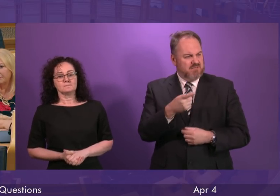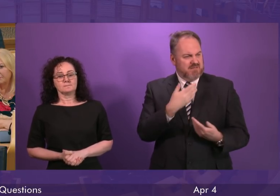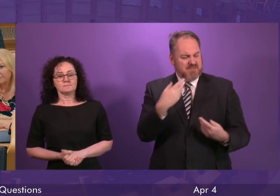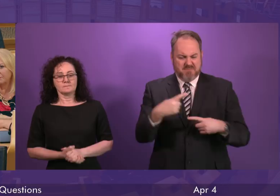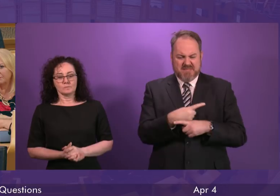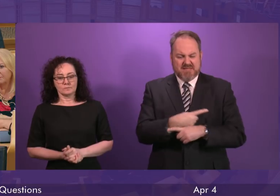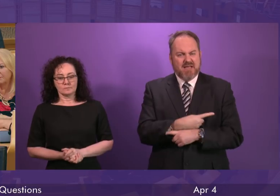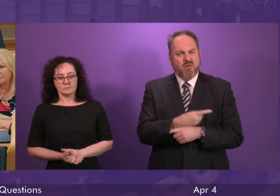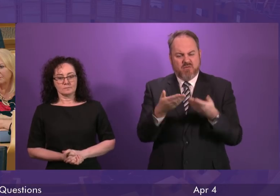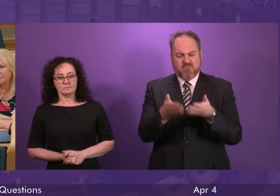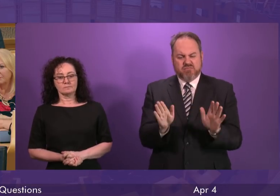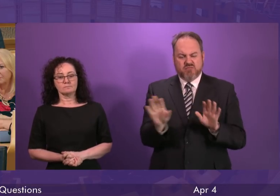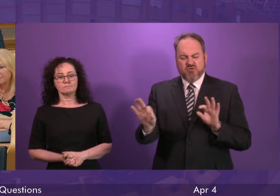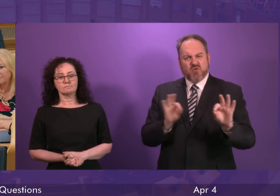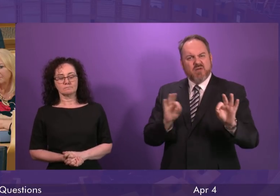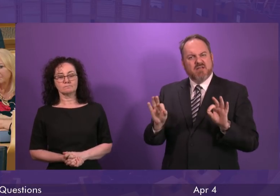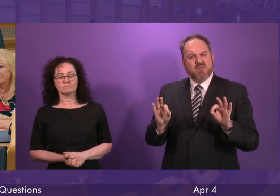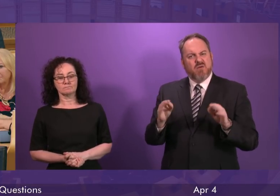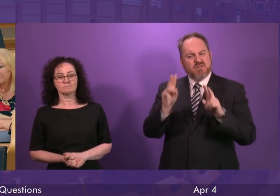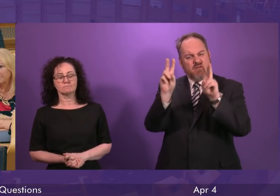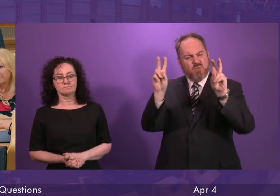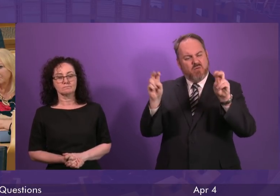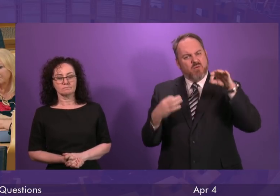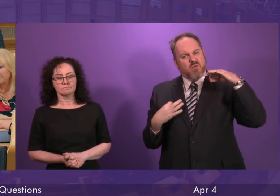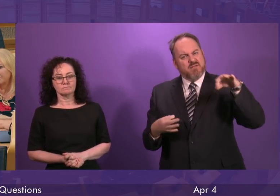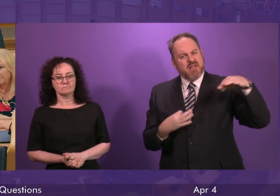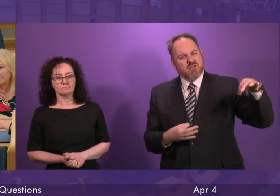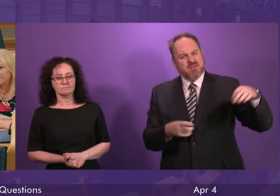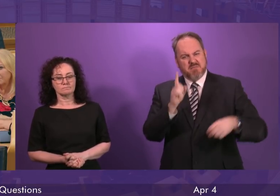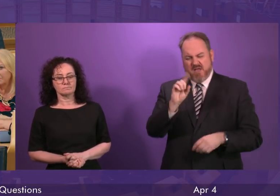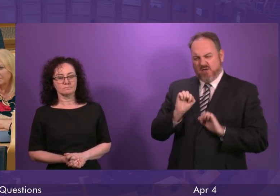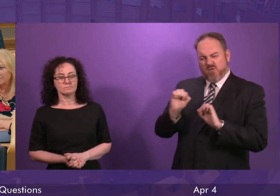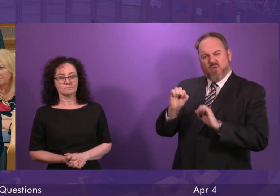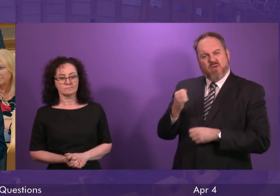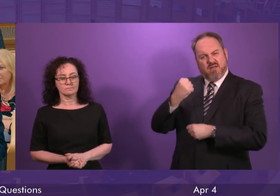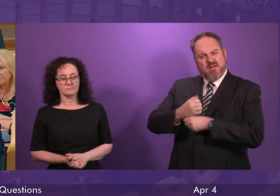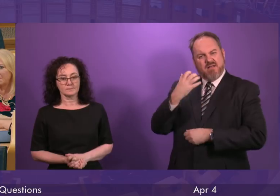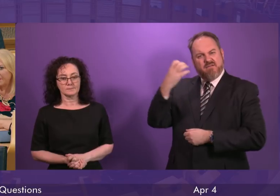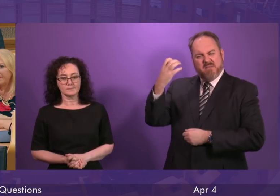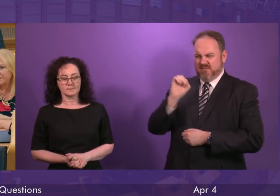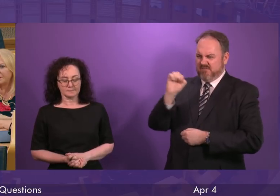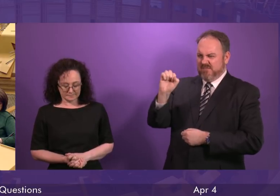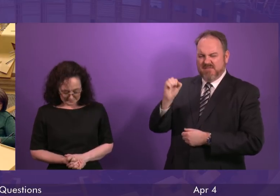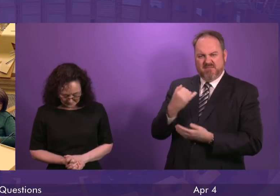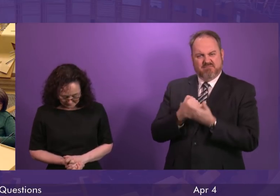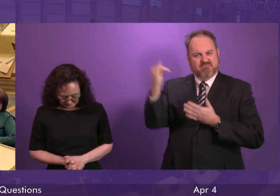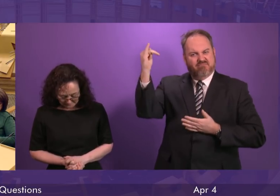We raised the matter with the First Minister a year ago, and yet from the evidence that we have heard this week, it seems that her Government remains in complete denial. Why?